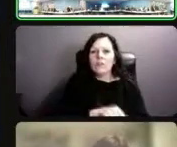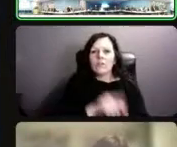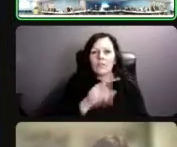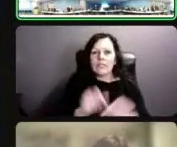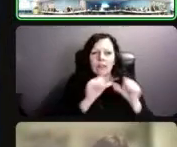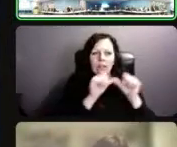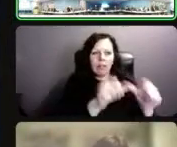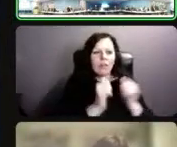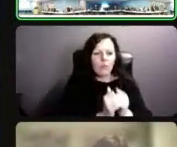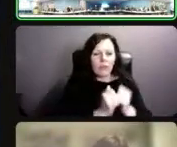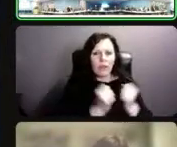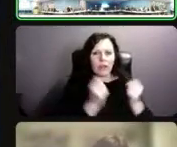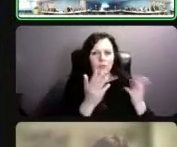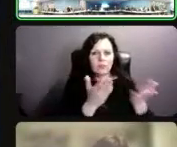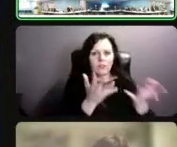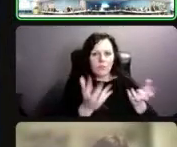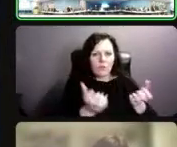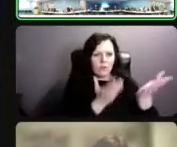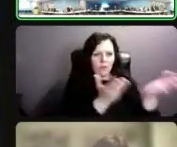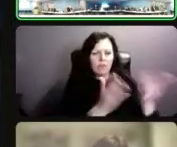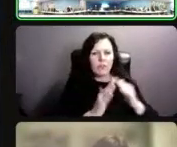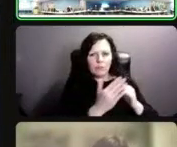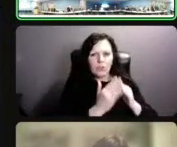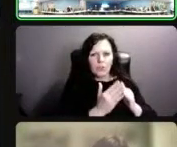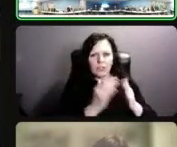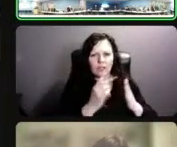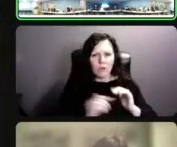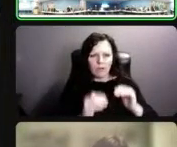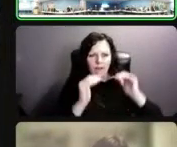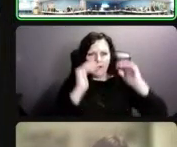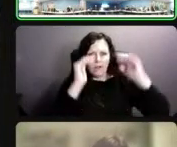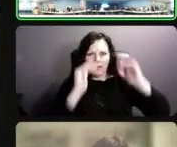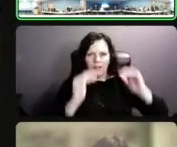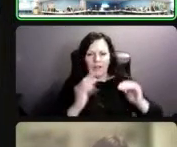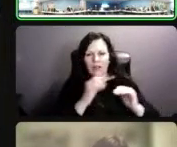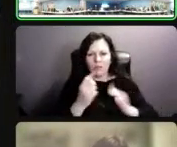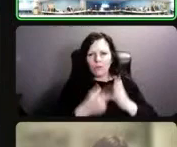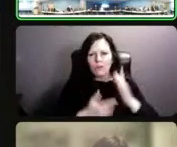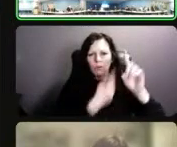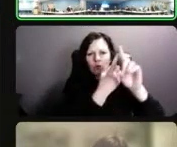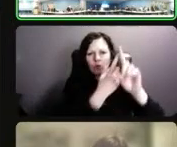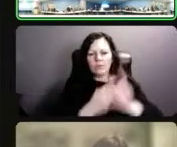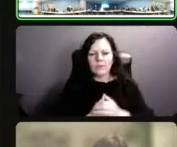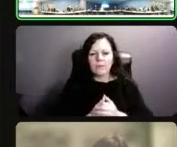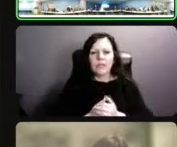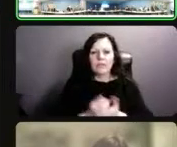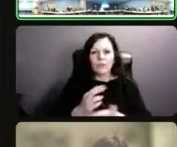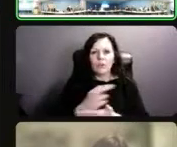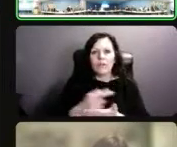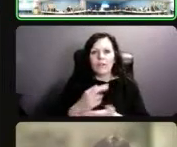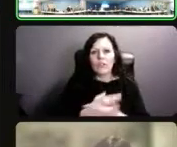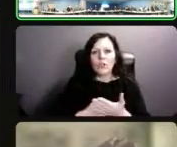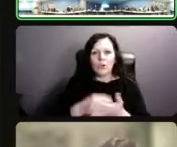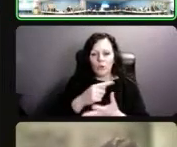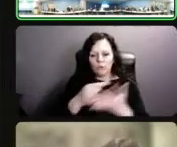WE DON'T HAVE A 15 MILLION DOLLAR STRUCTURAL DEFICIT. BUT THERE IS ALSO KEEPING UP